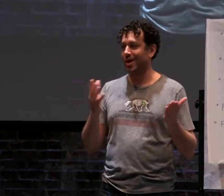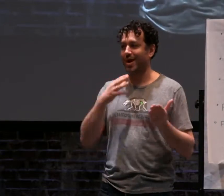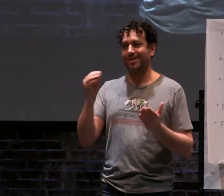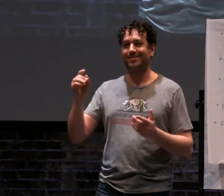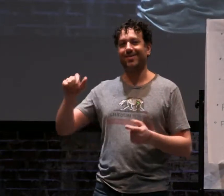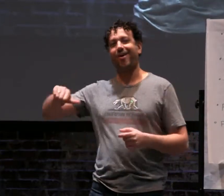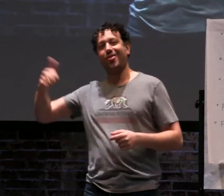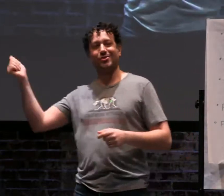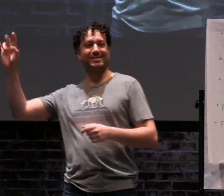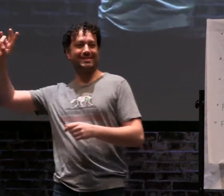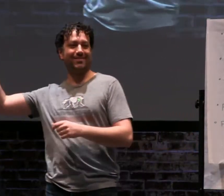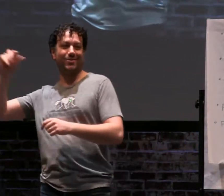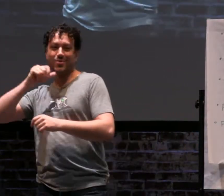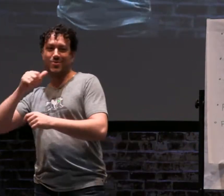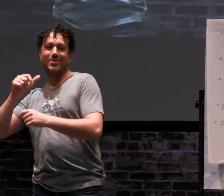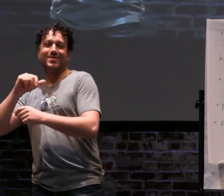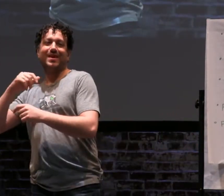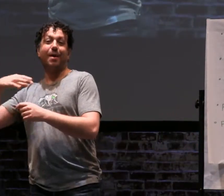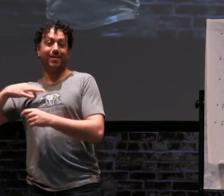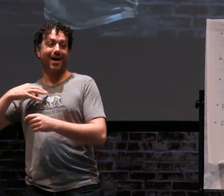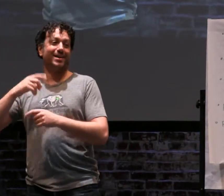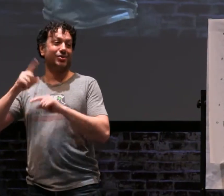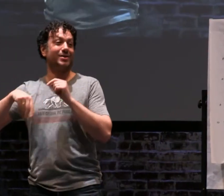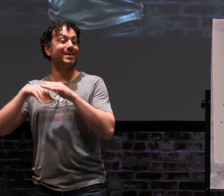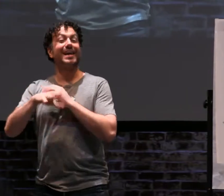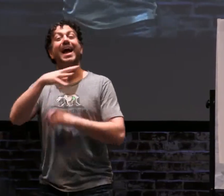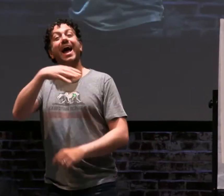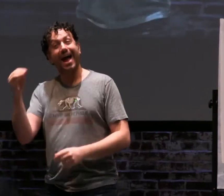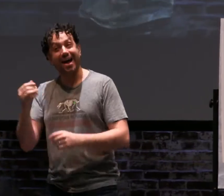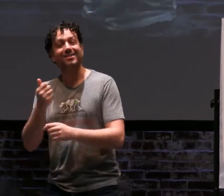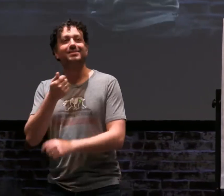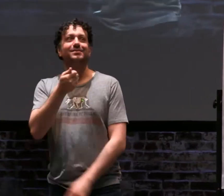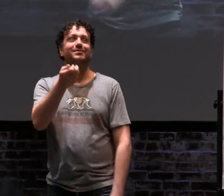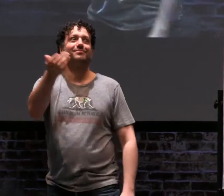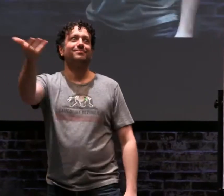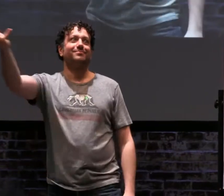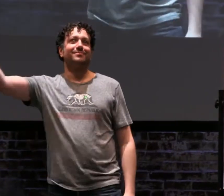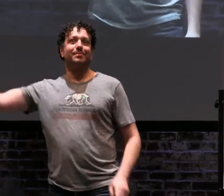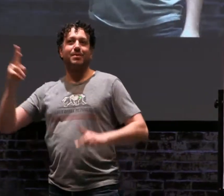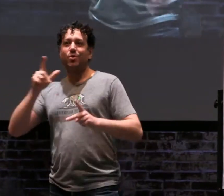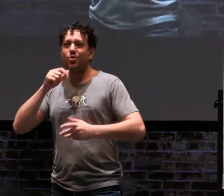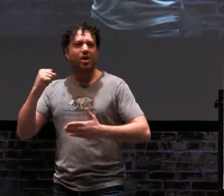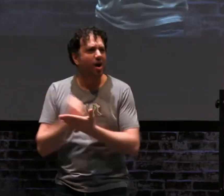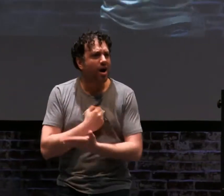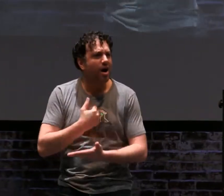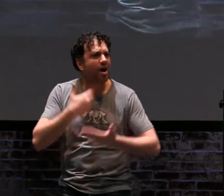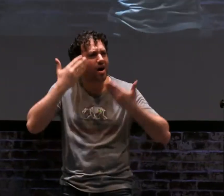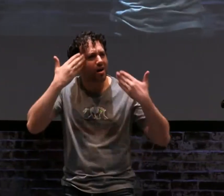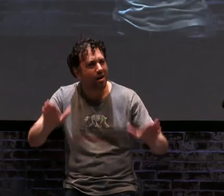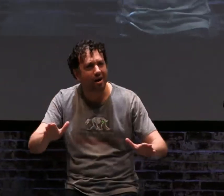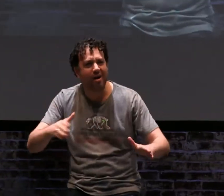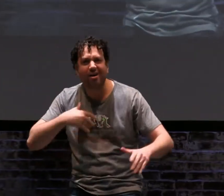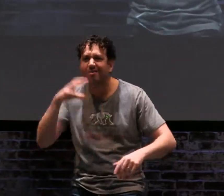I want to thank all of you, and I would also like to thank all of the other people who didn't apply for this. And many of those who did apply